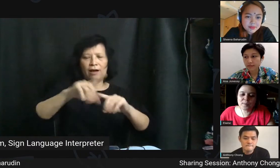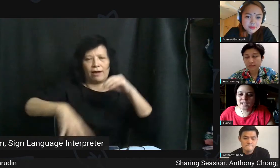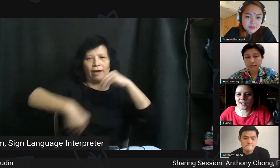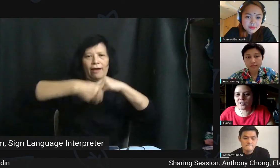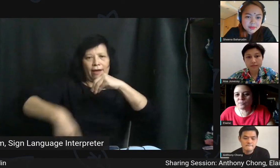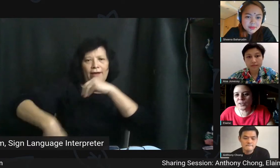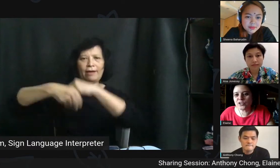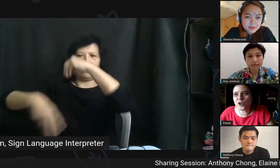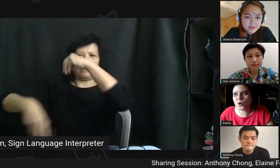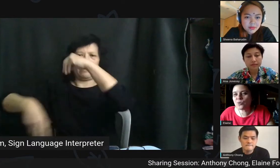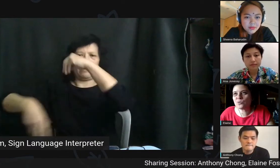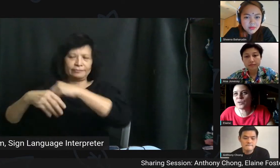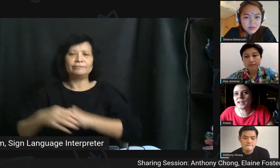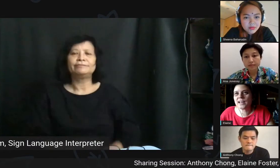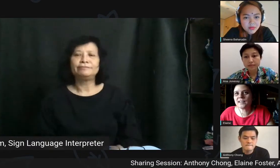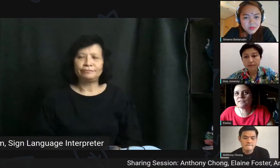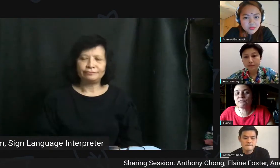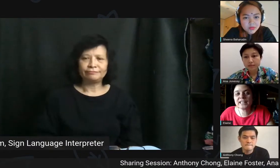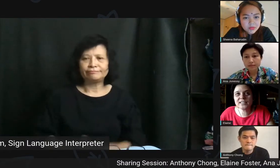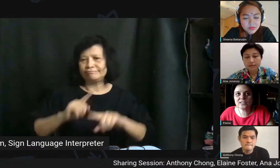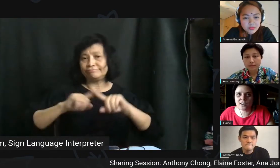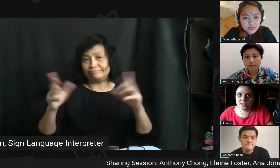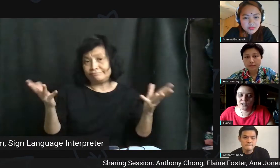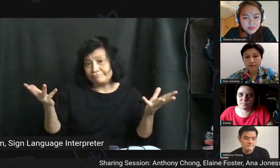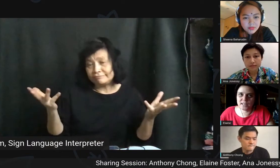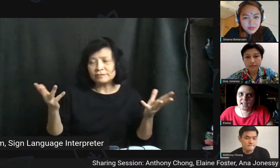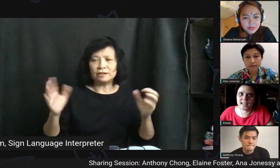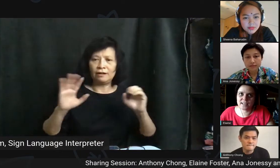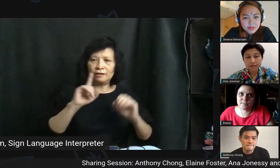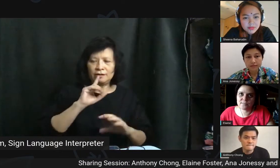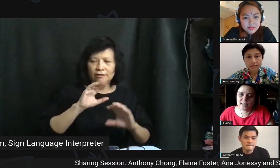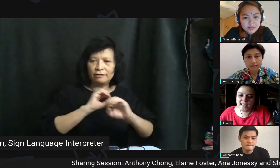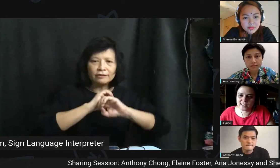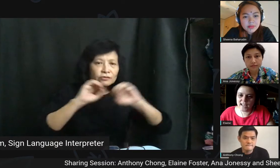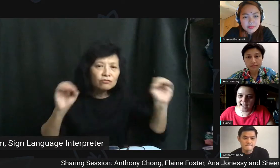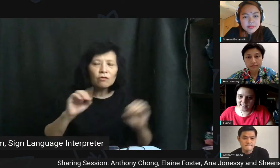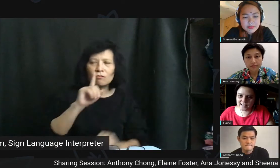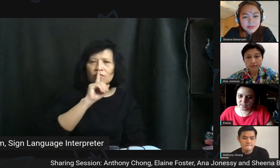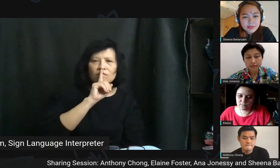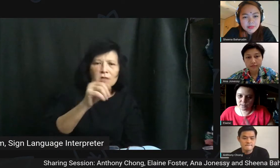But with no real knowledge of BIM and Anthony